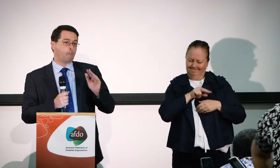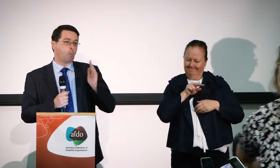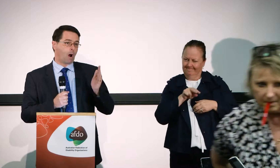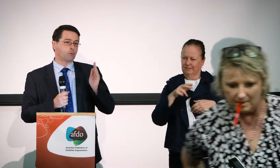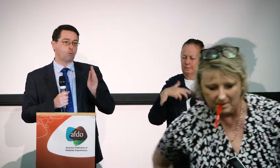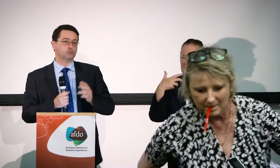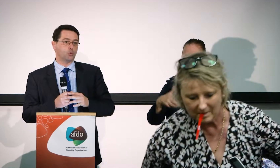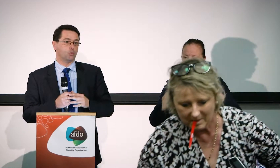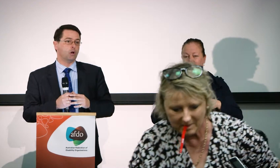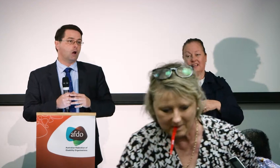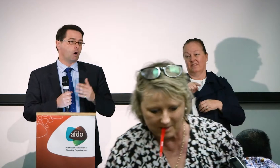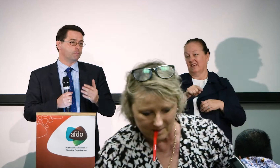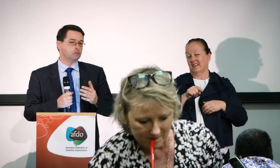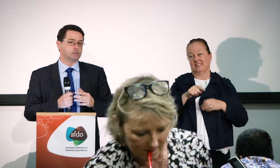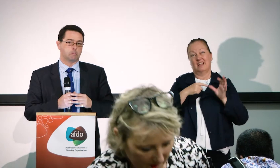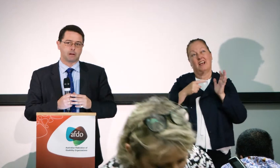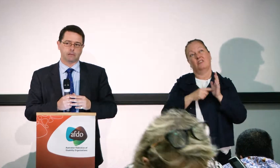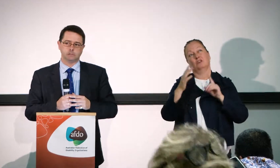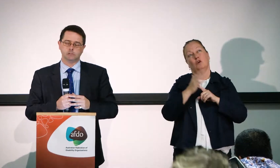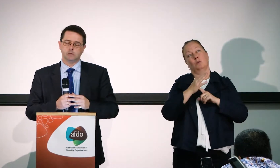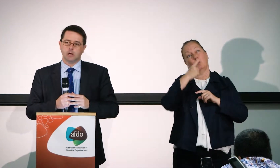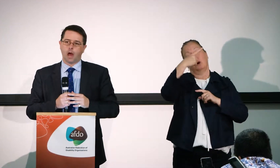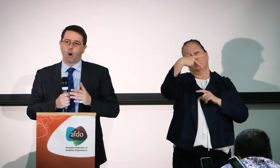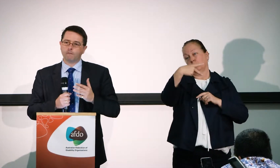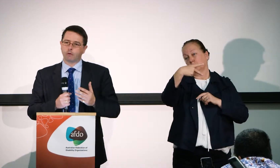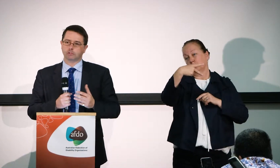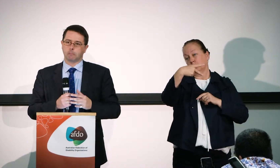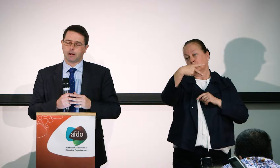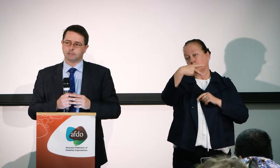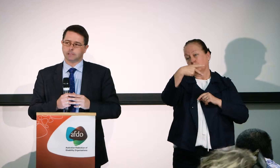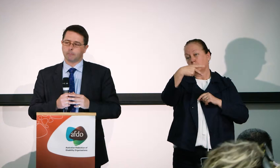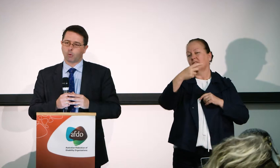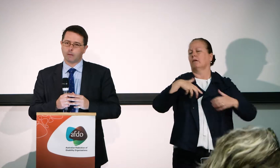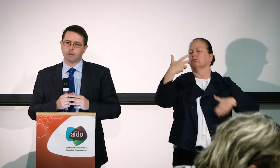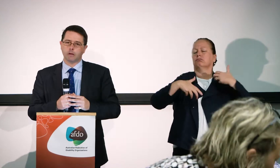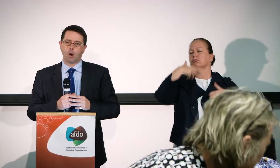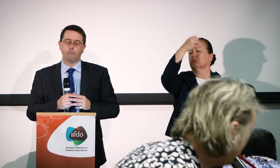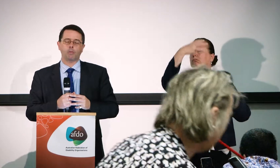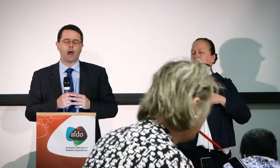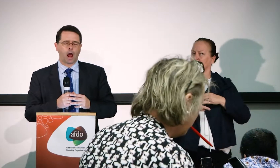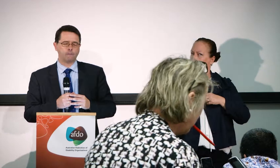the top 1 or 2 of those complaints. Of those complaints about employment, more than half of them